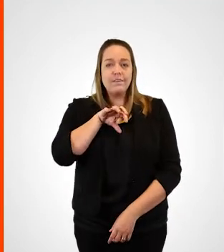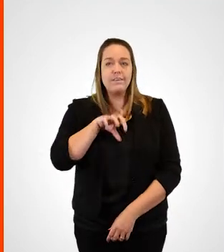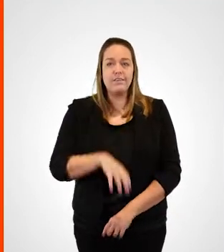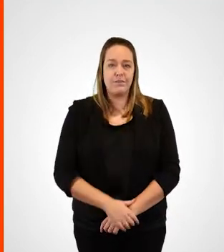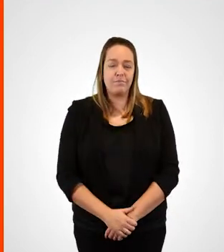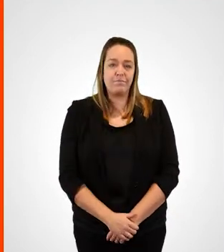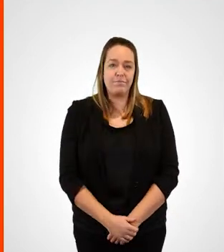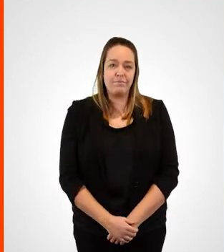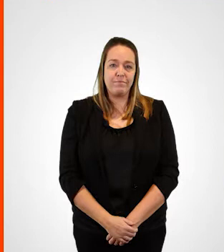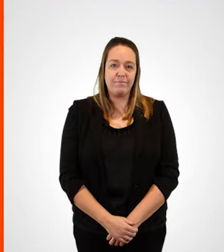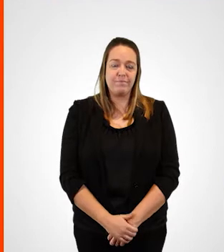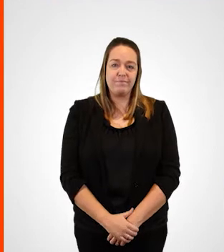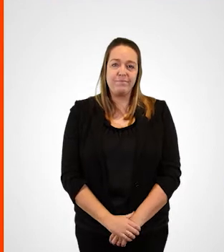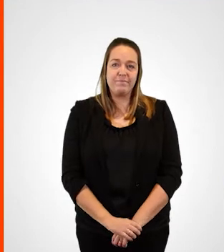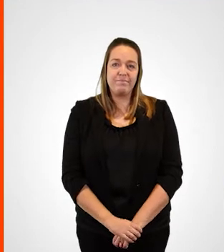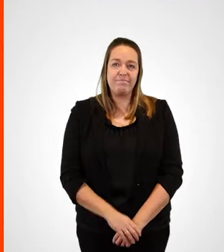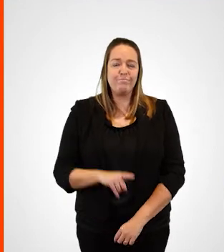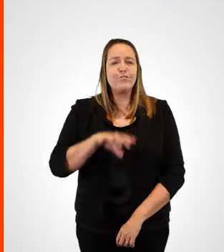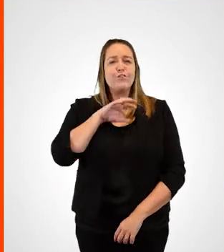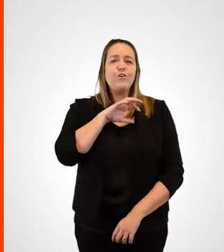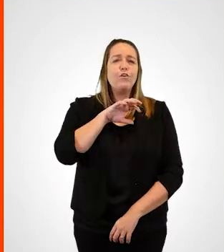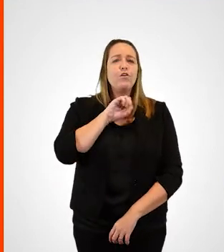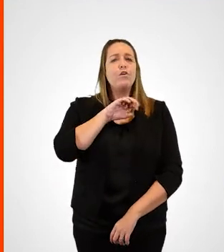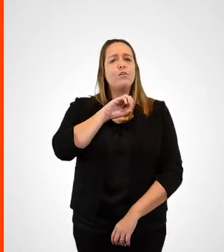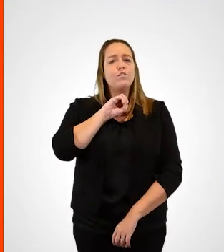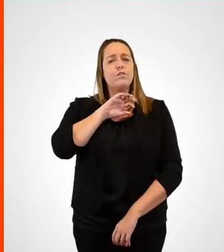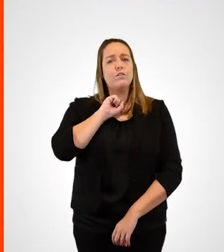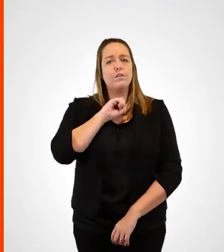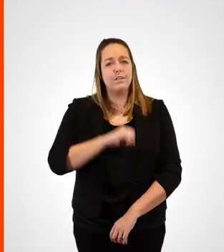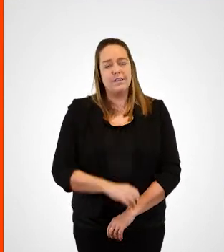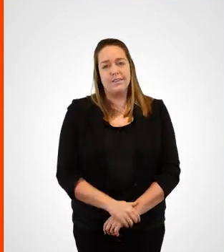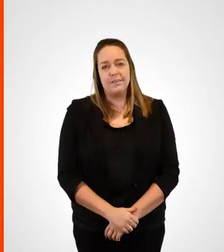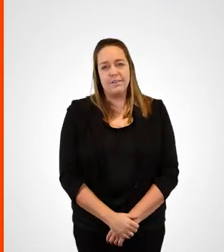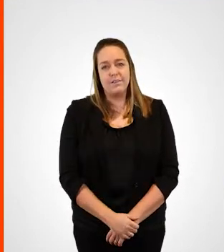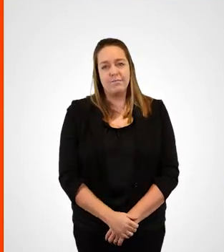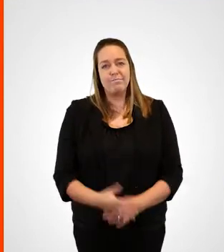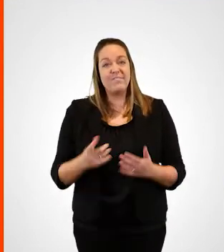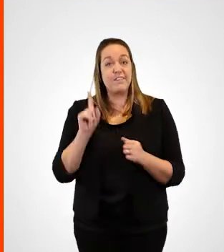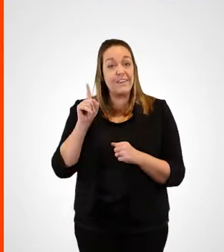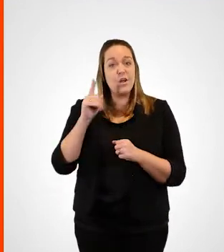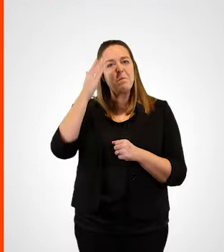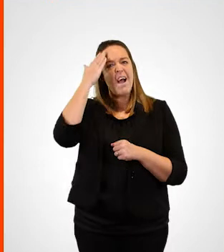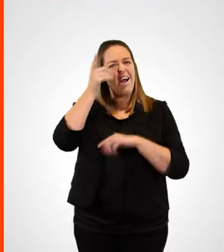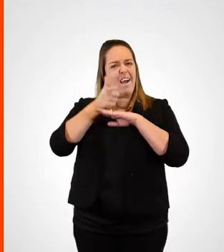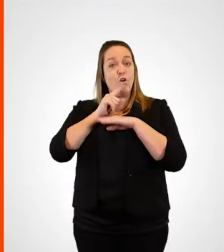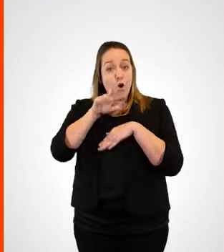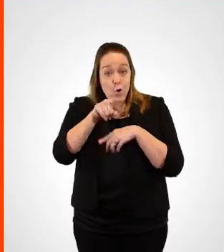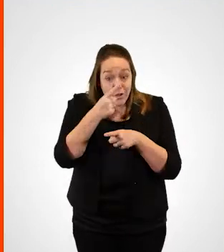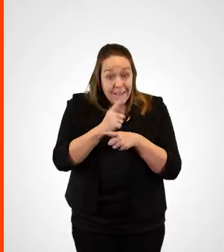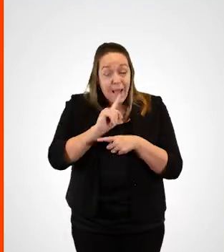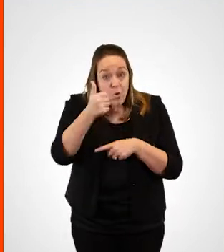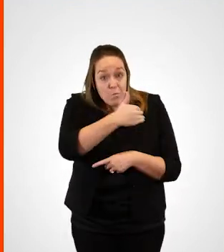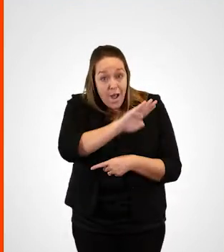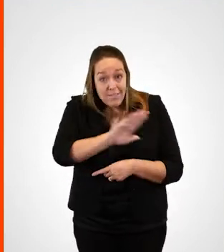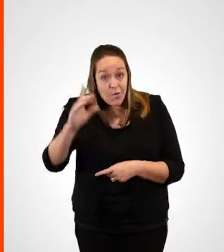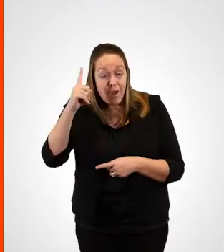Are you saying good morning to everybody?